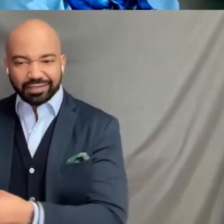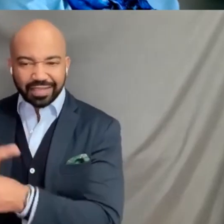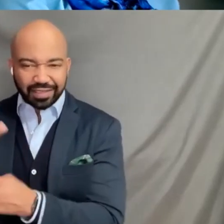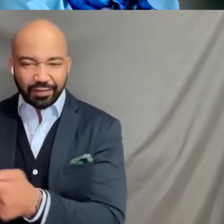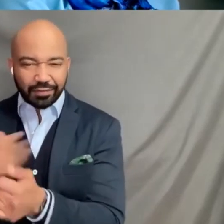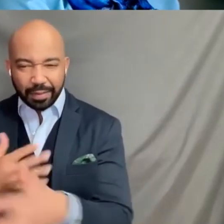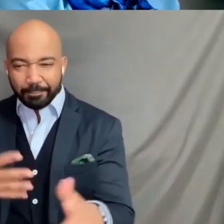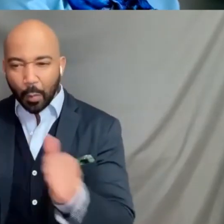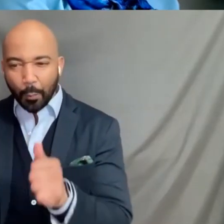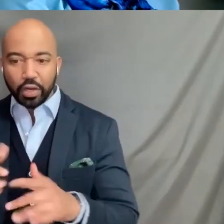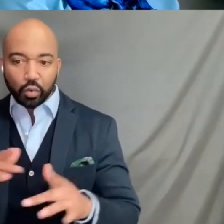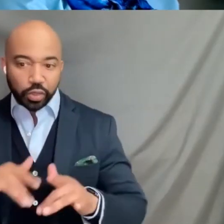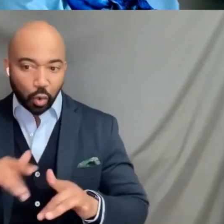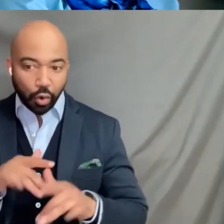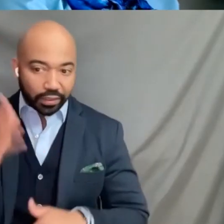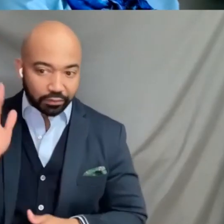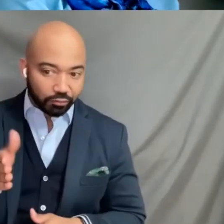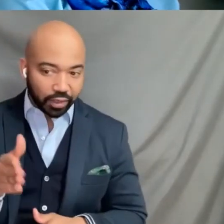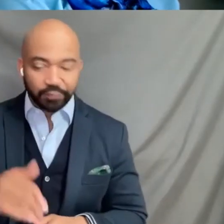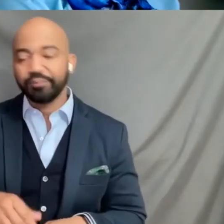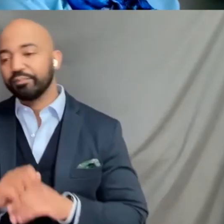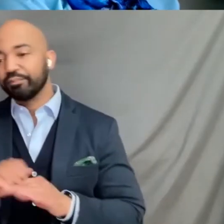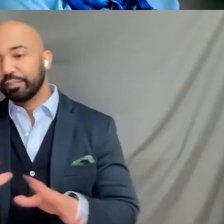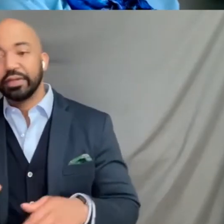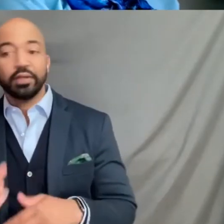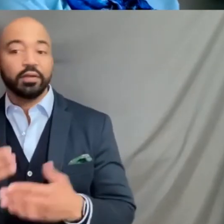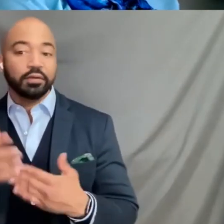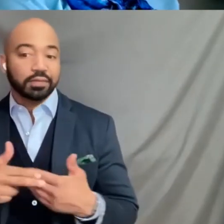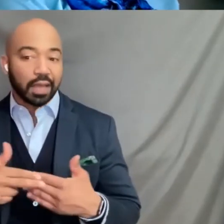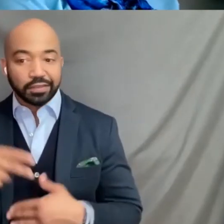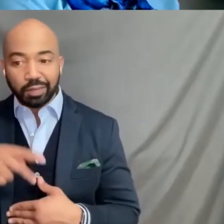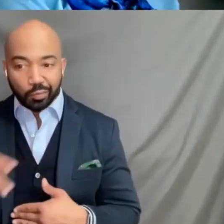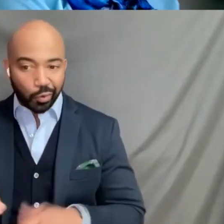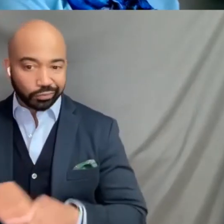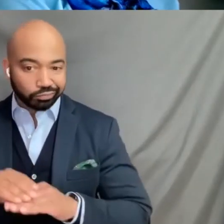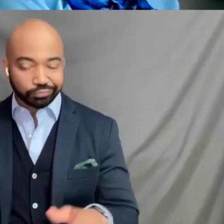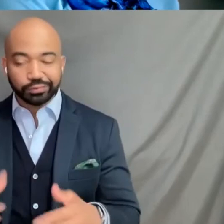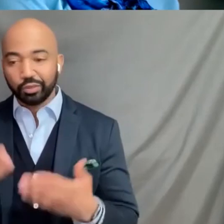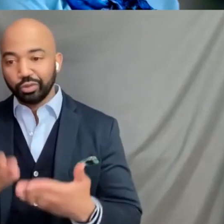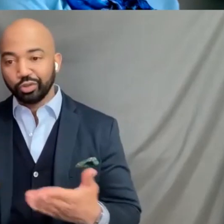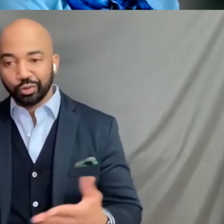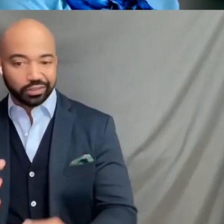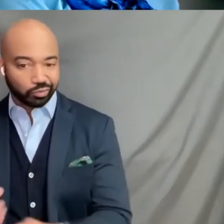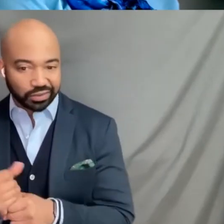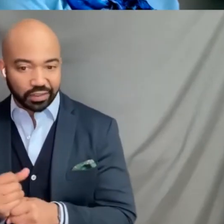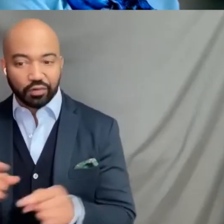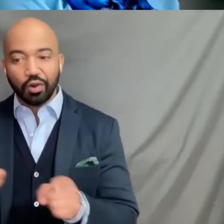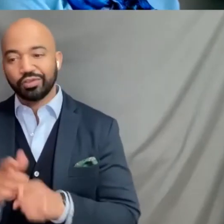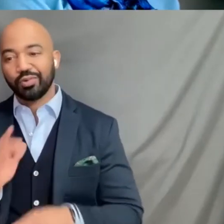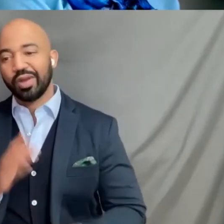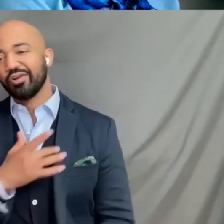Yes, you'll get the slides, you'll get the resources and you'll get our appreciation as well.